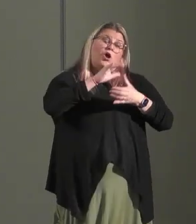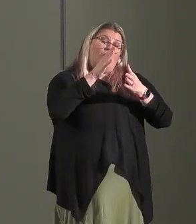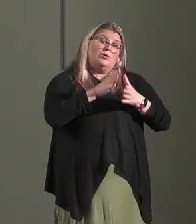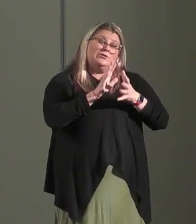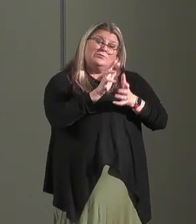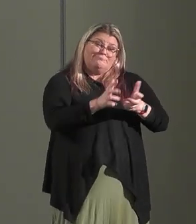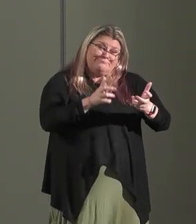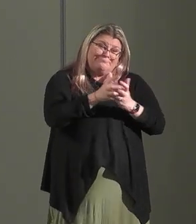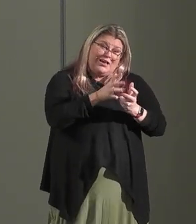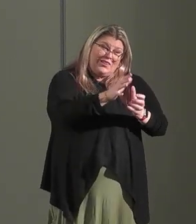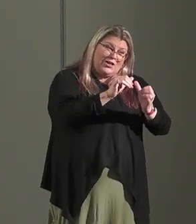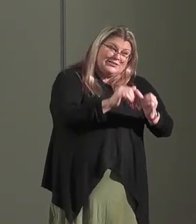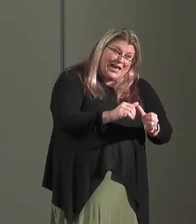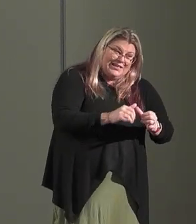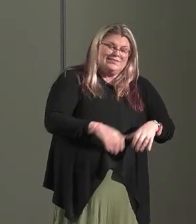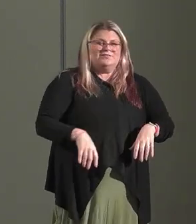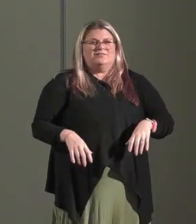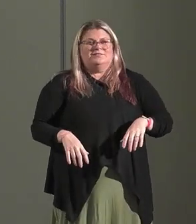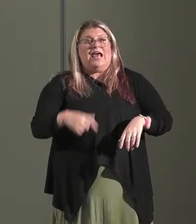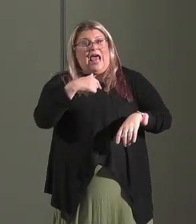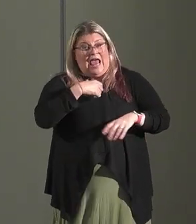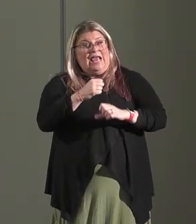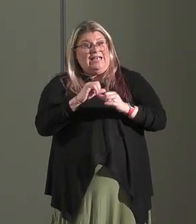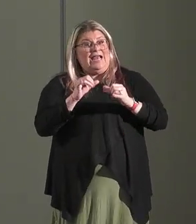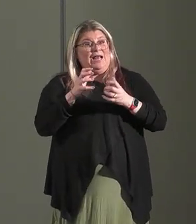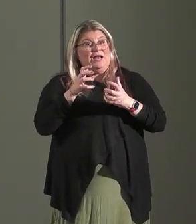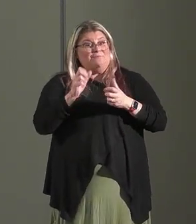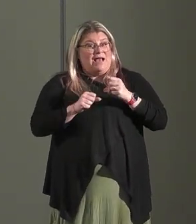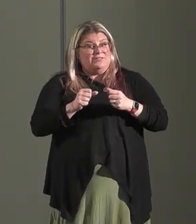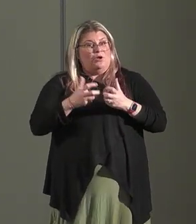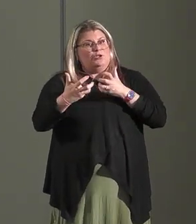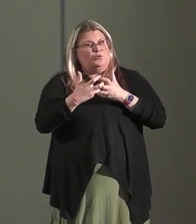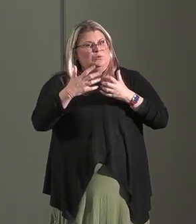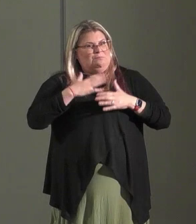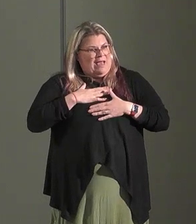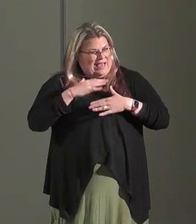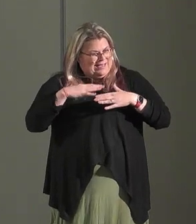that suits their size and I will get a bike that suits my frame and the person in the wheelchair